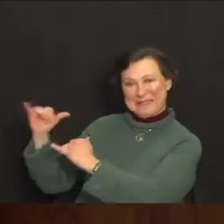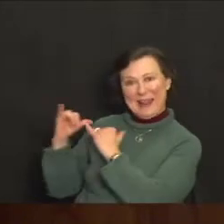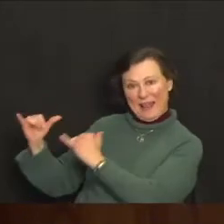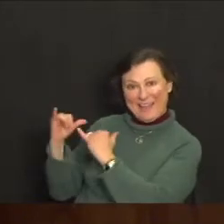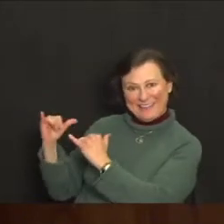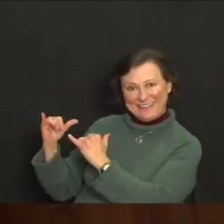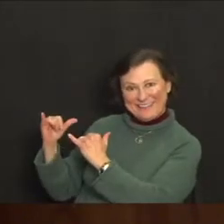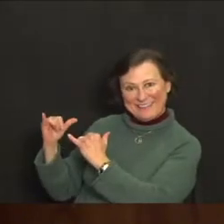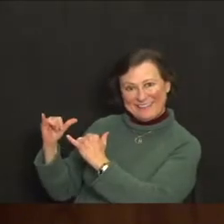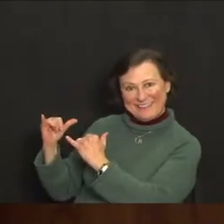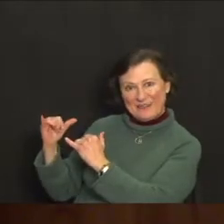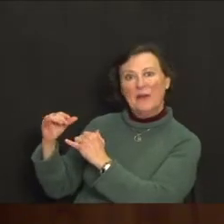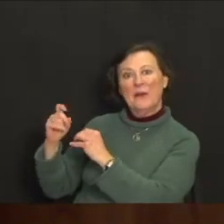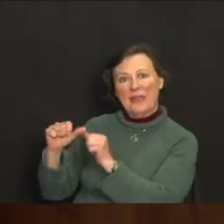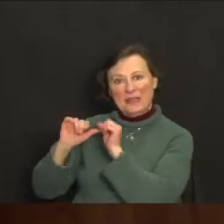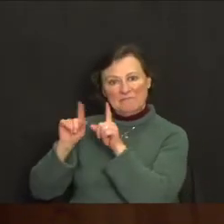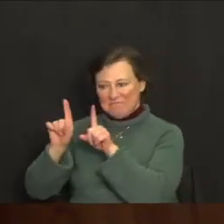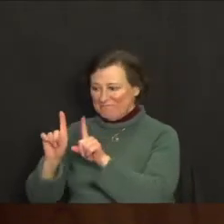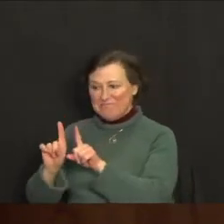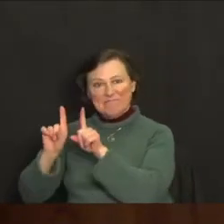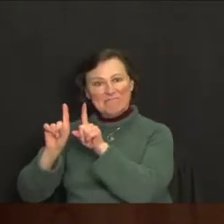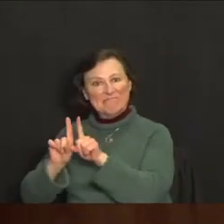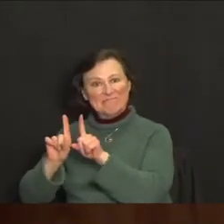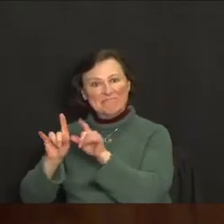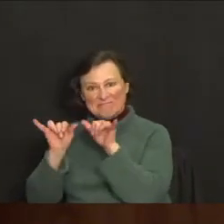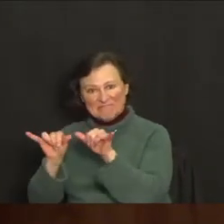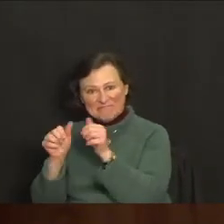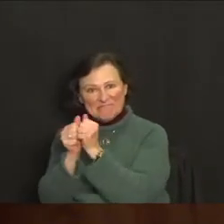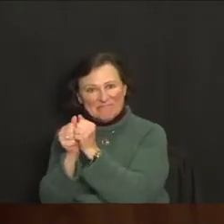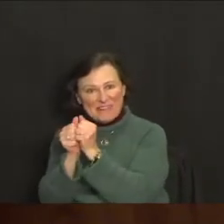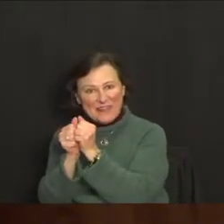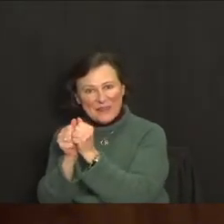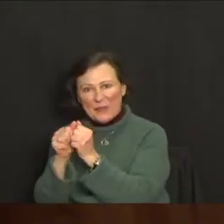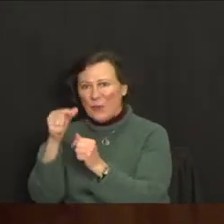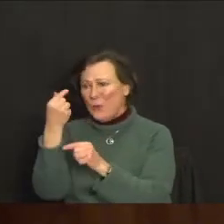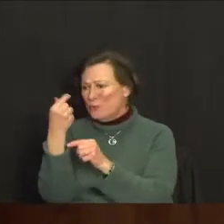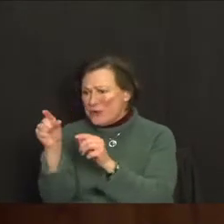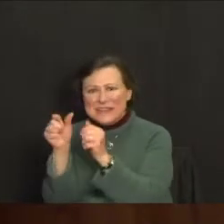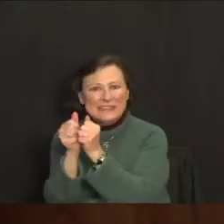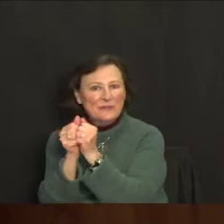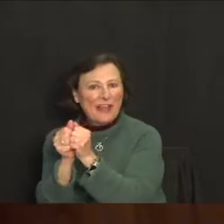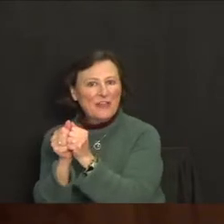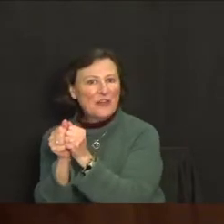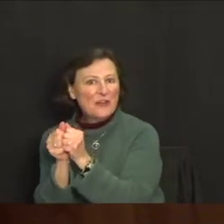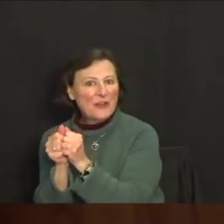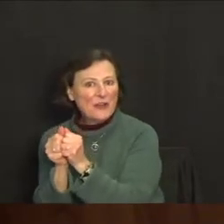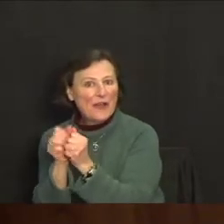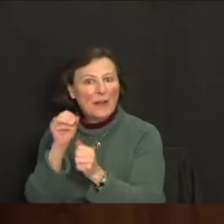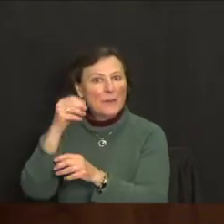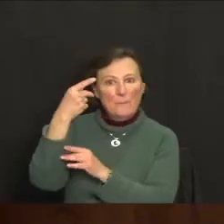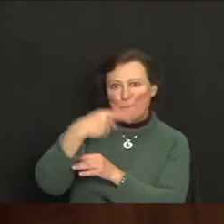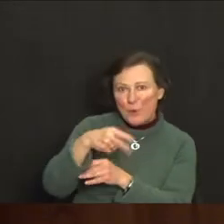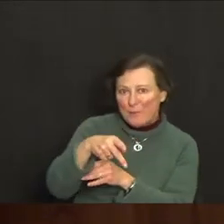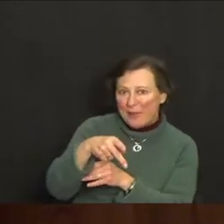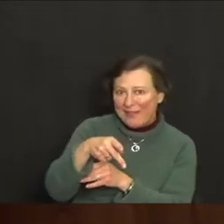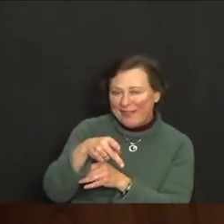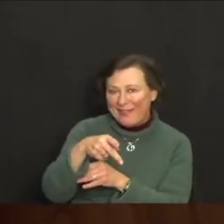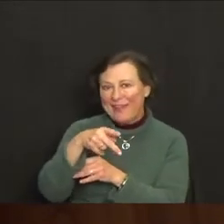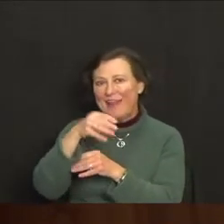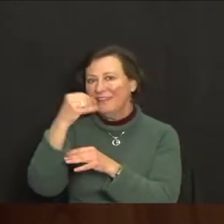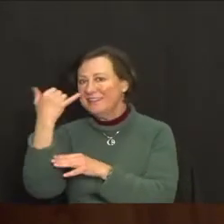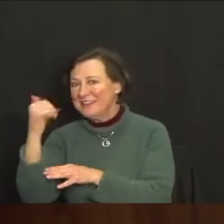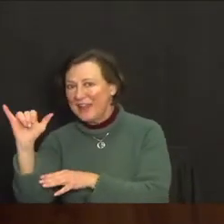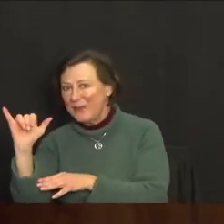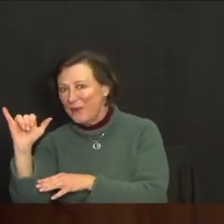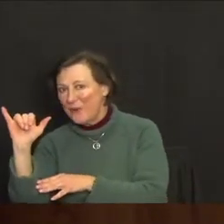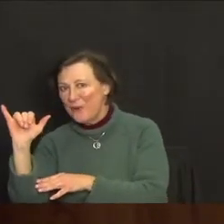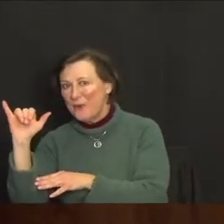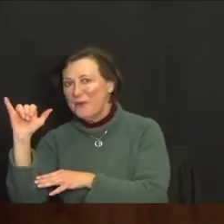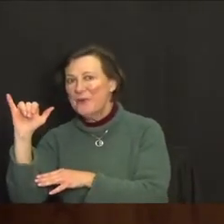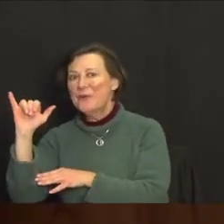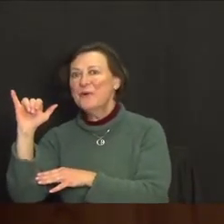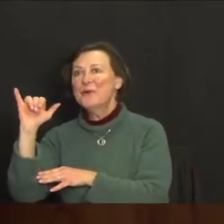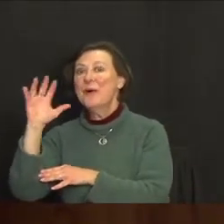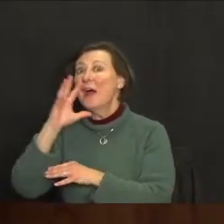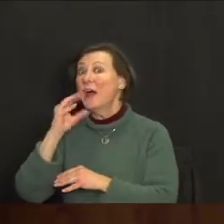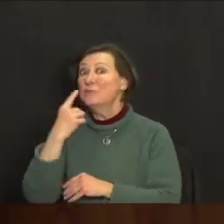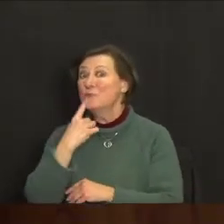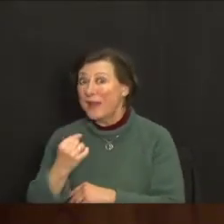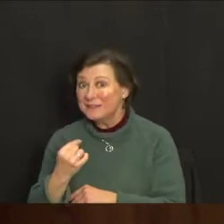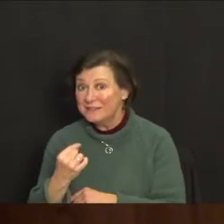And so they remained side by side. They were green together and purple and yellow and red with white